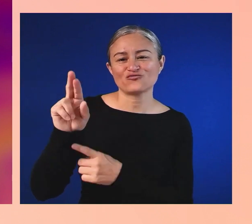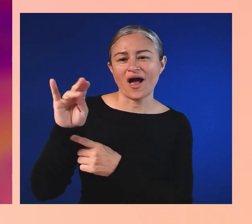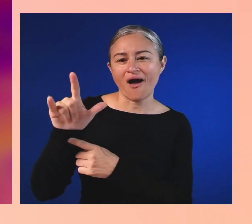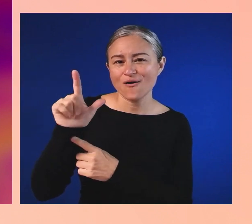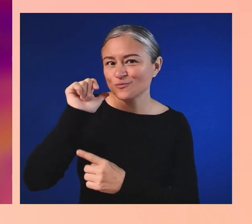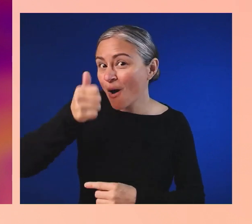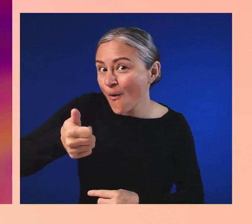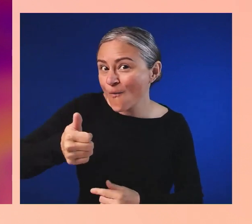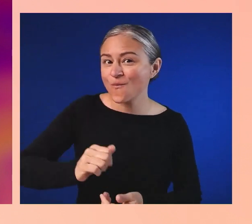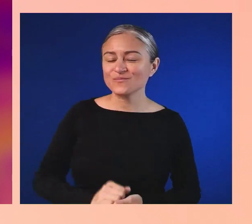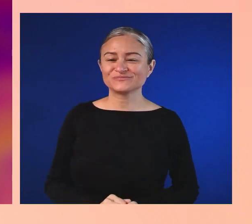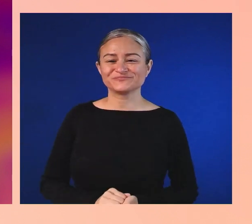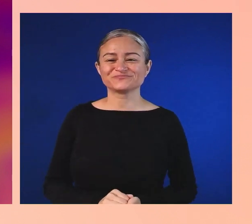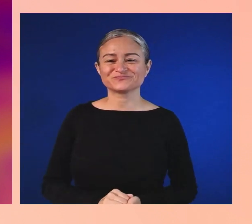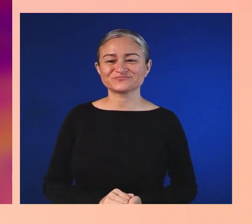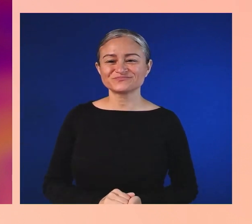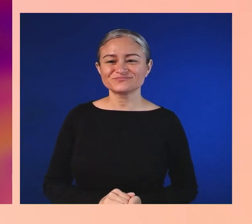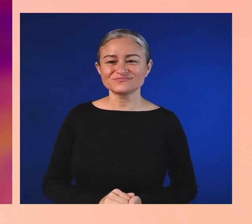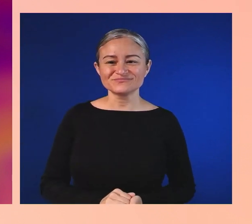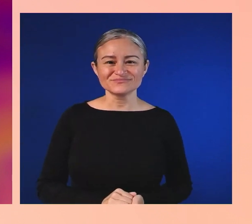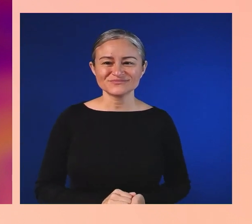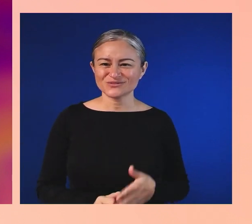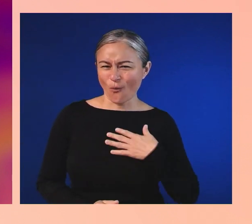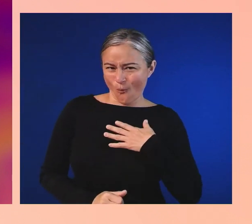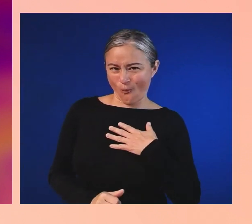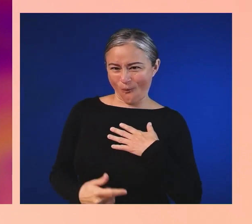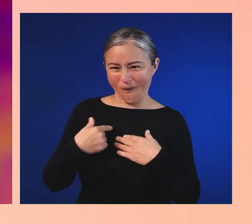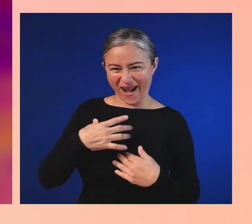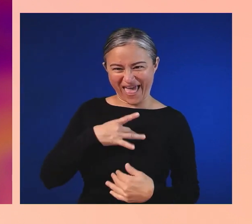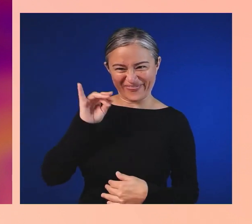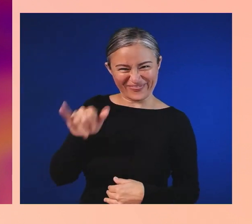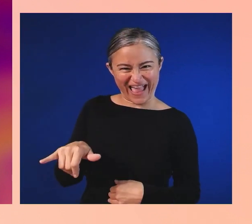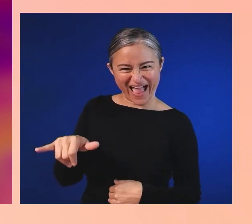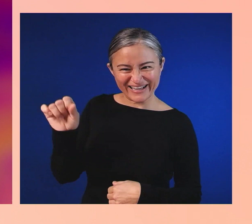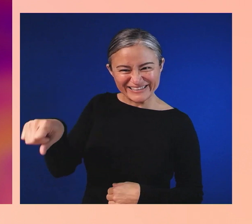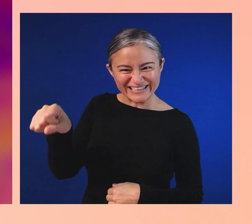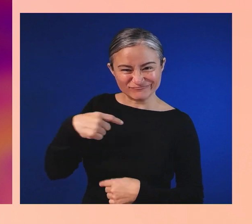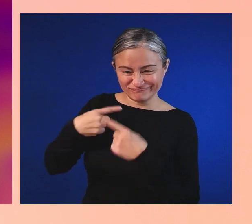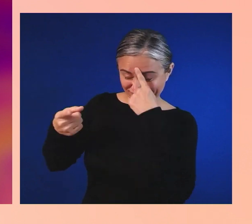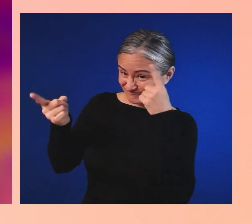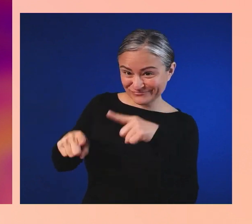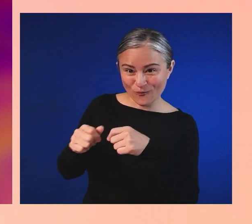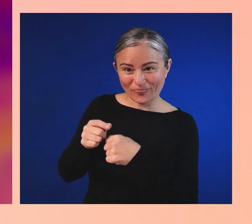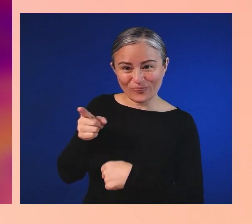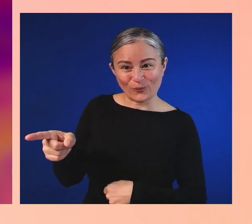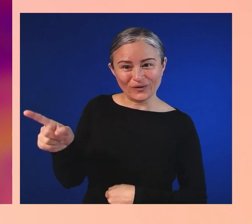and that's why I feel like this toolkit is a reflection of understanding that